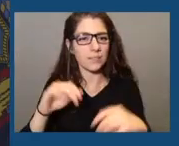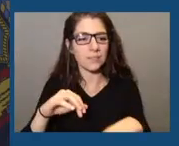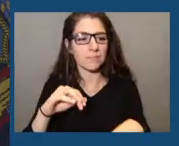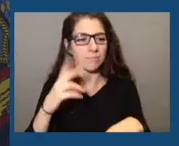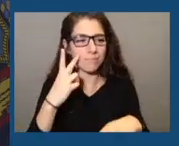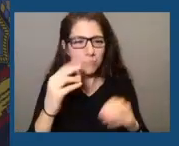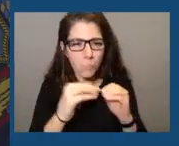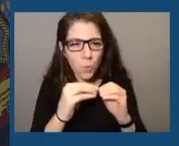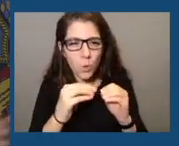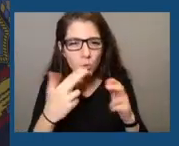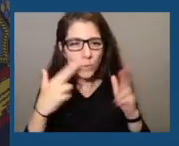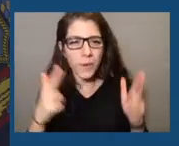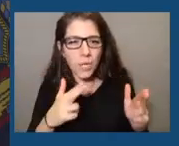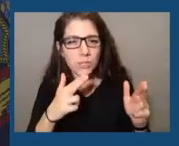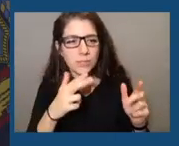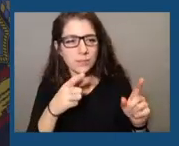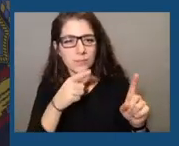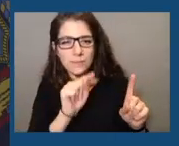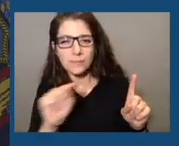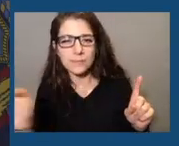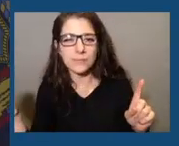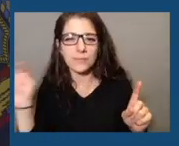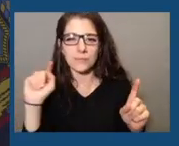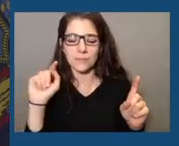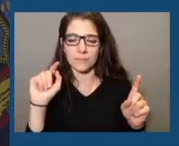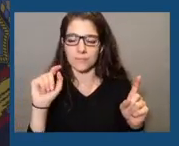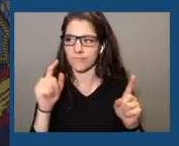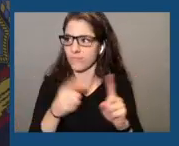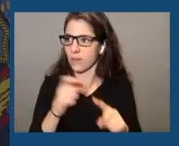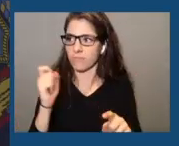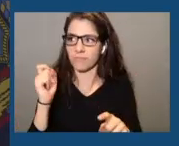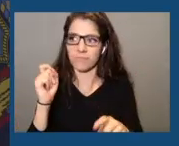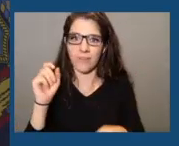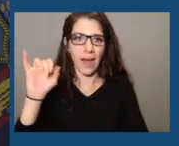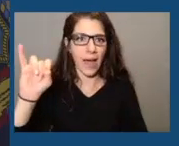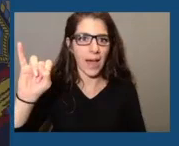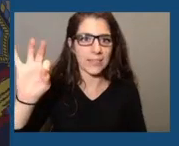Coming up to the iron pipeline all the way from the I 95 corridor. We talked about this.